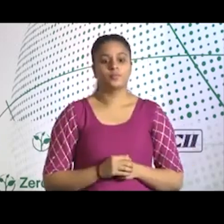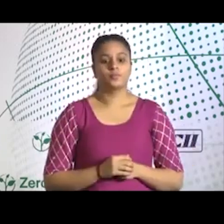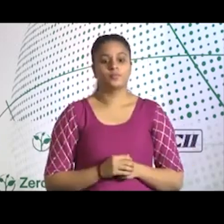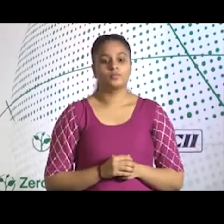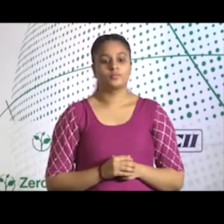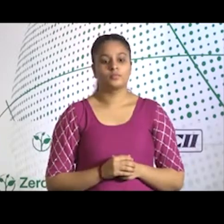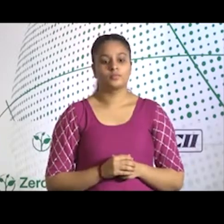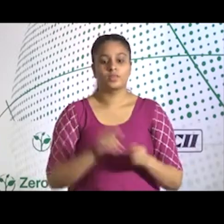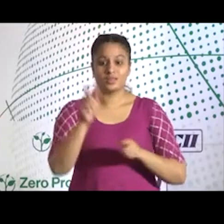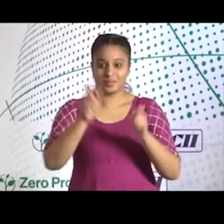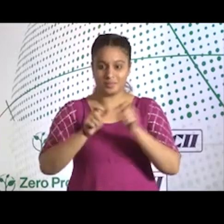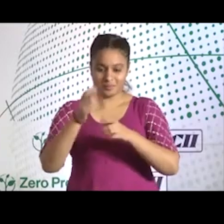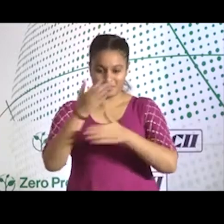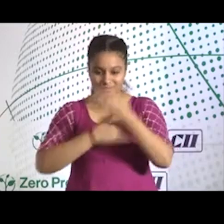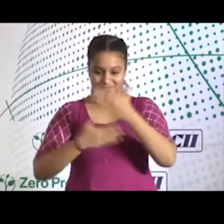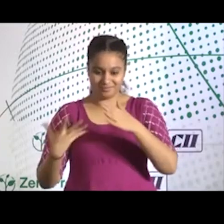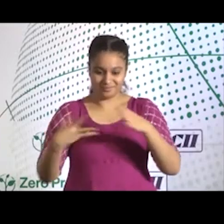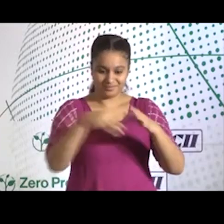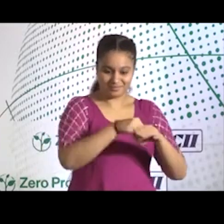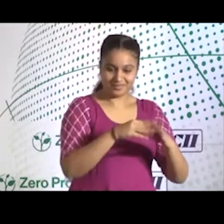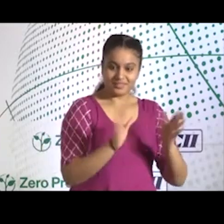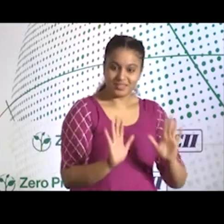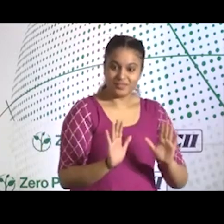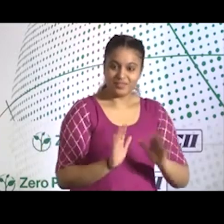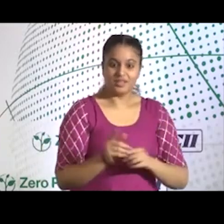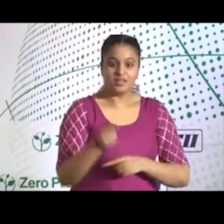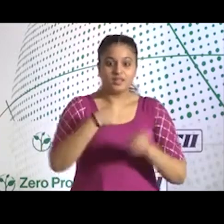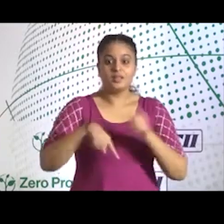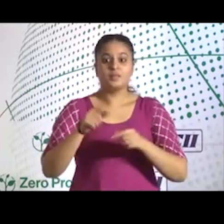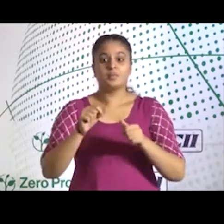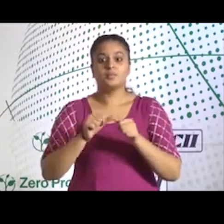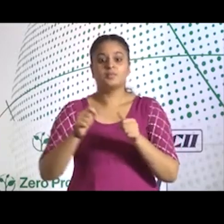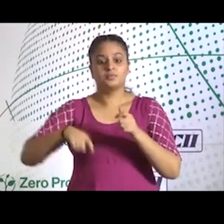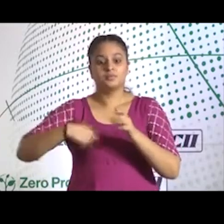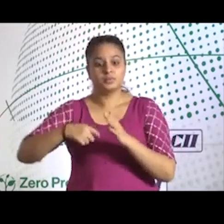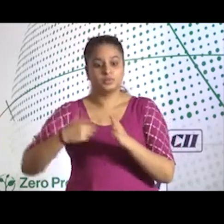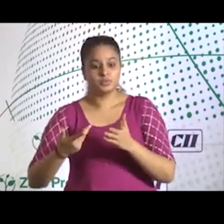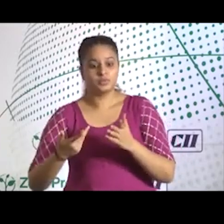with disabilities very intimately in the process of design and development.